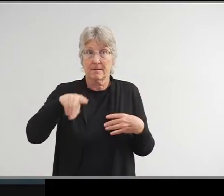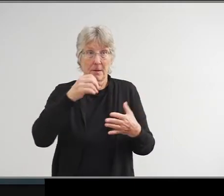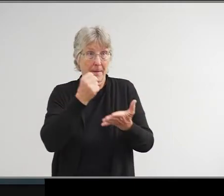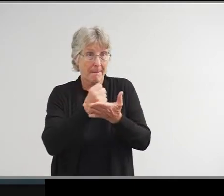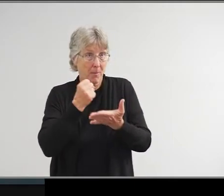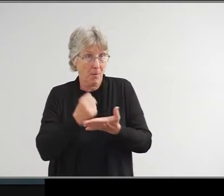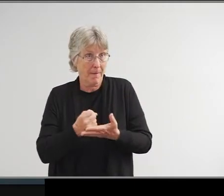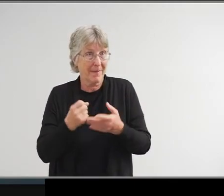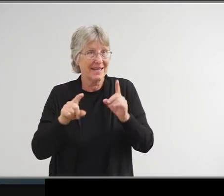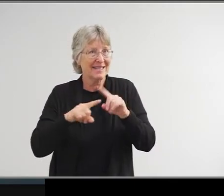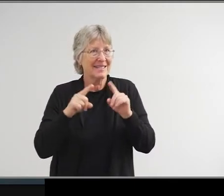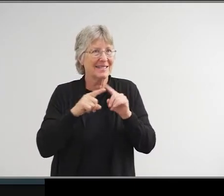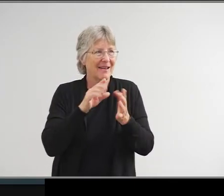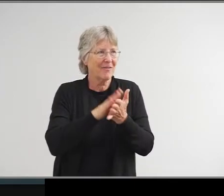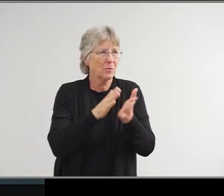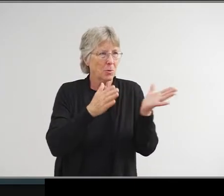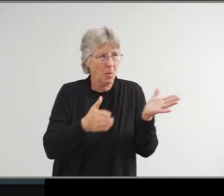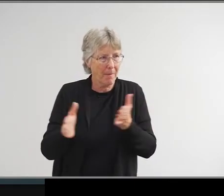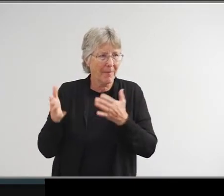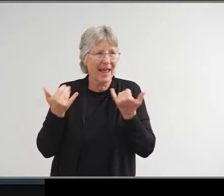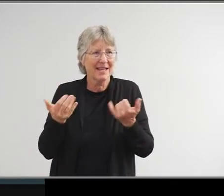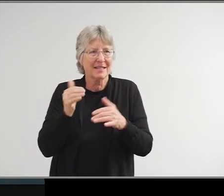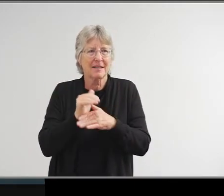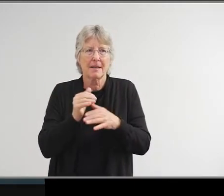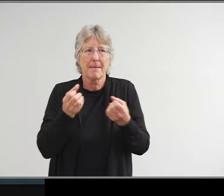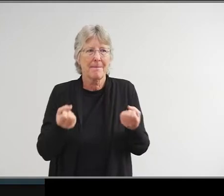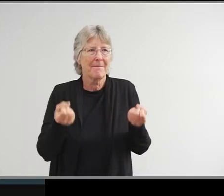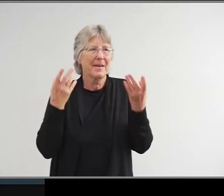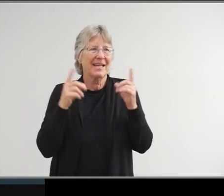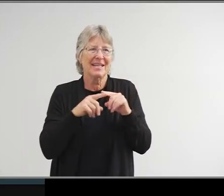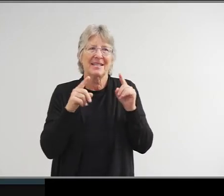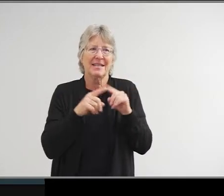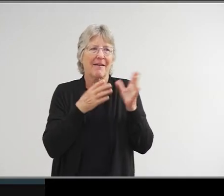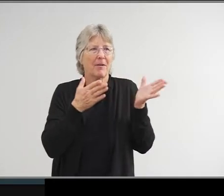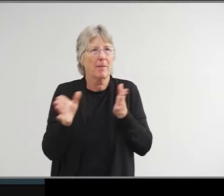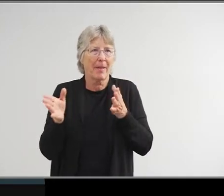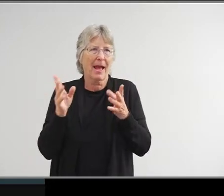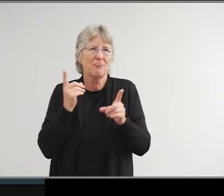of the school's plans tonight there are a whole host of other plans that are in progress